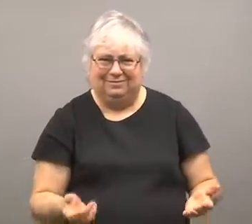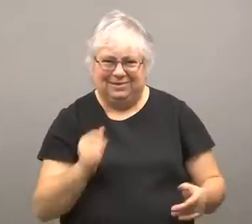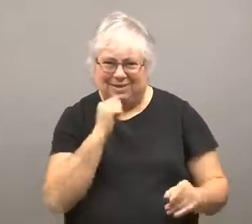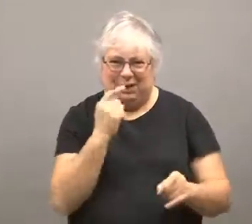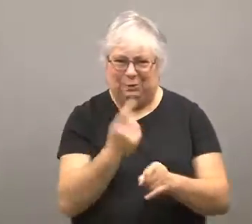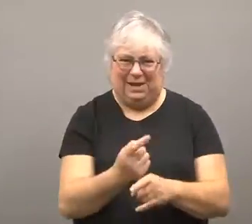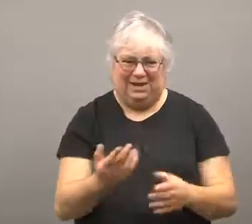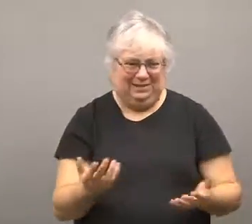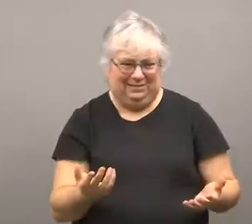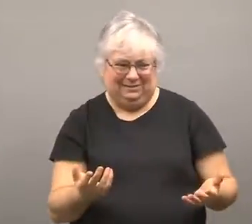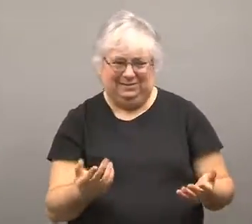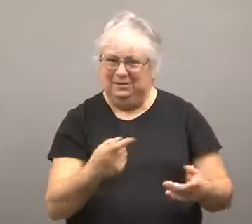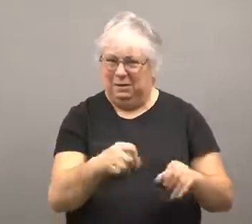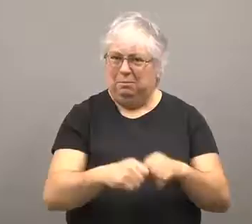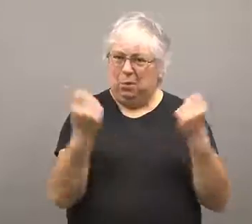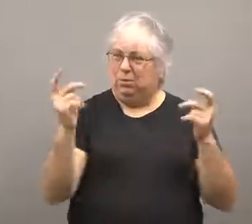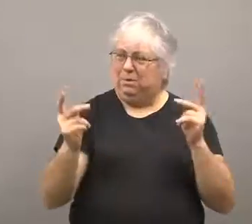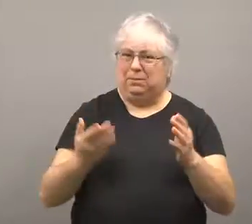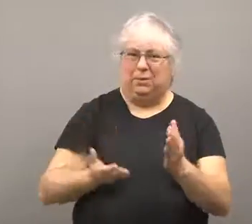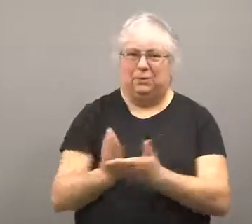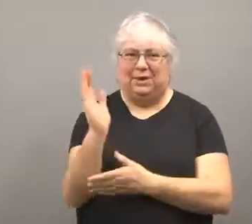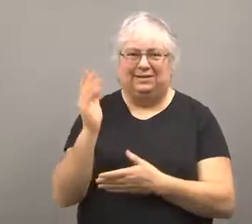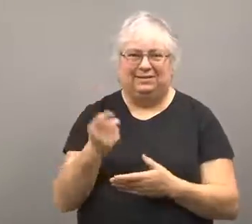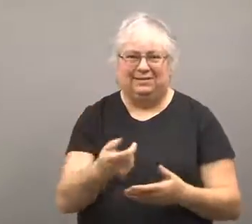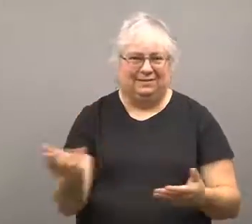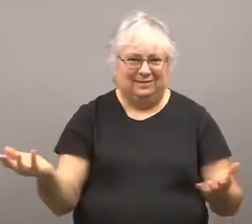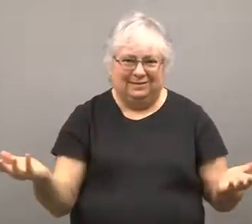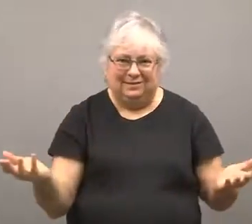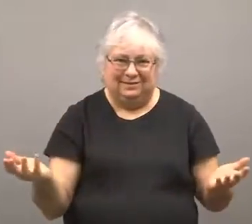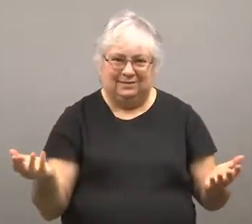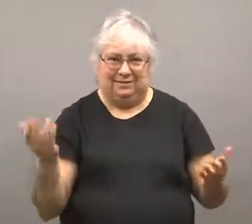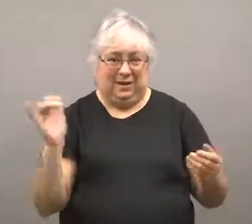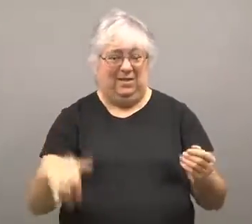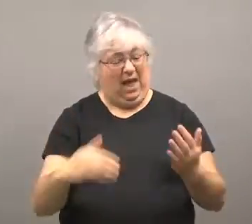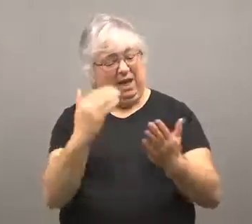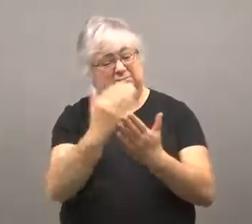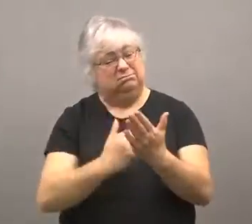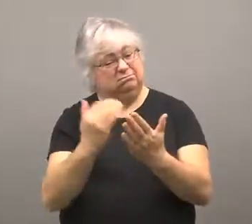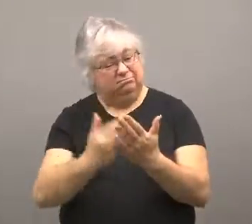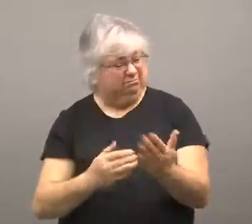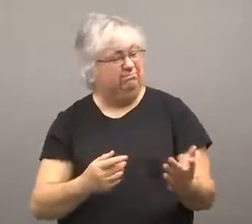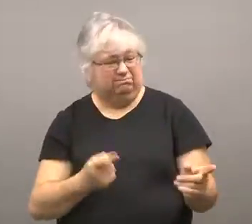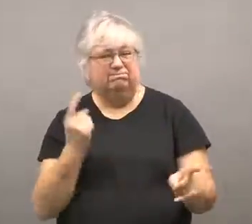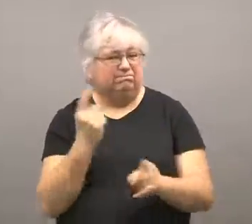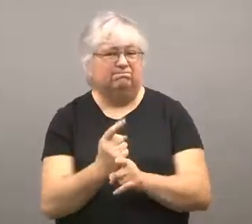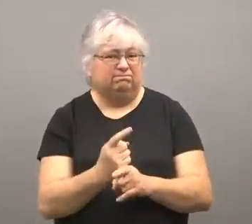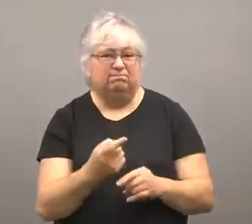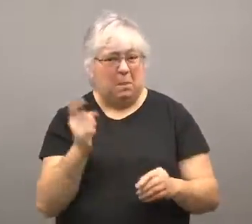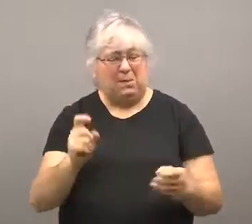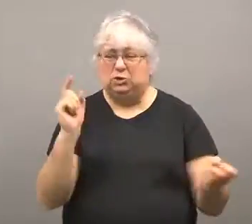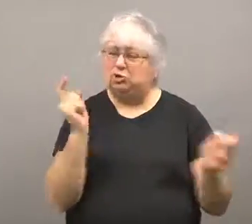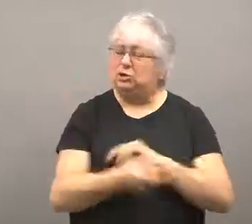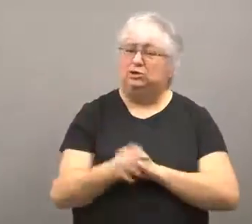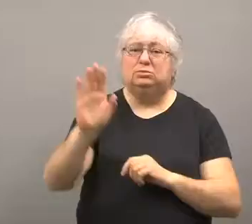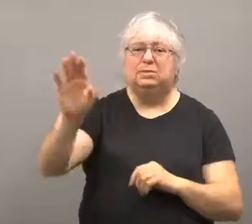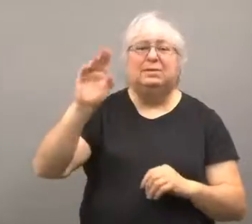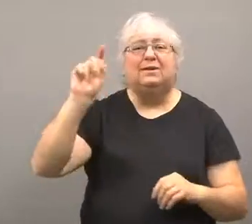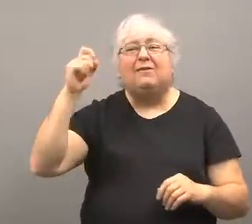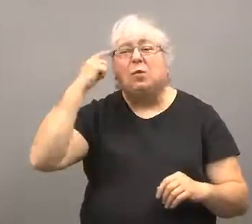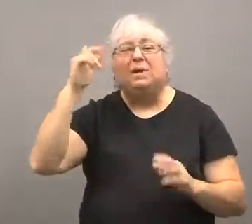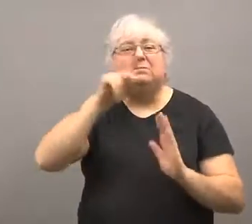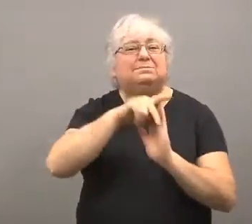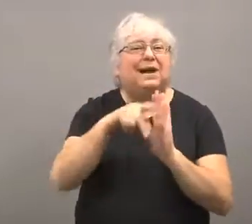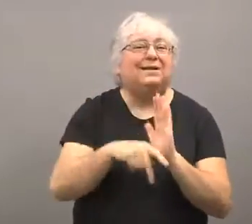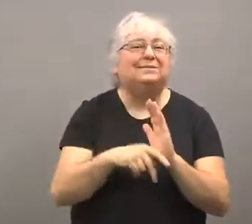It was inappropriate and violated people's rights.